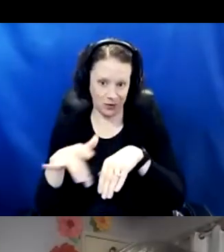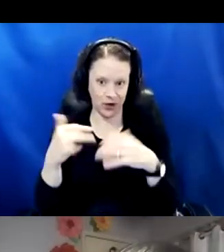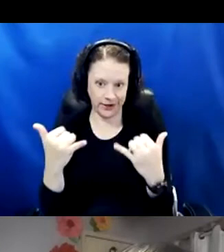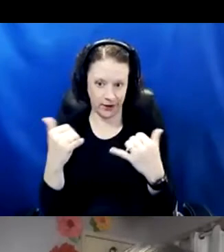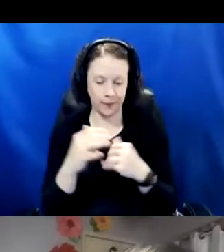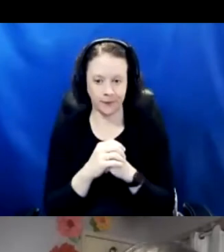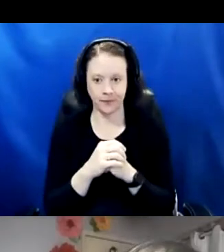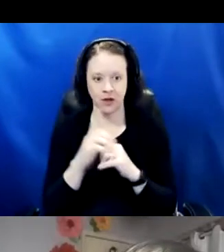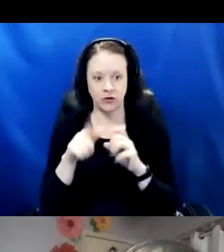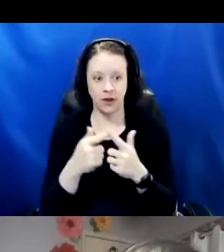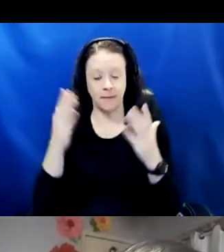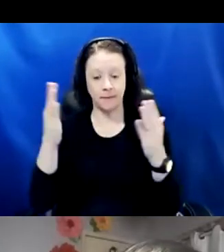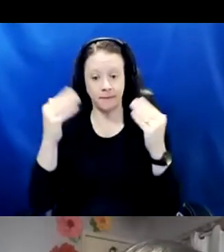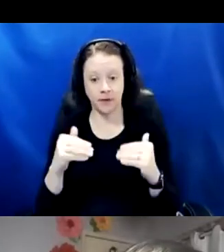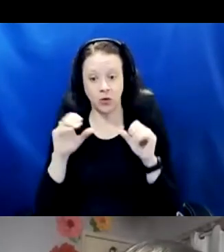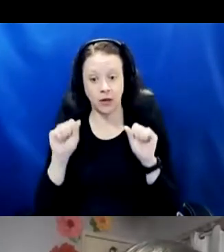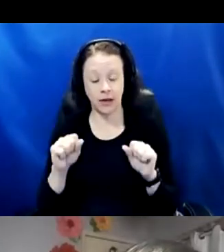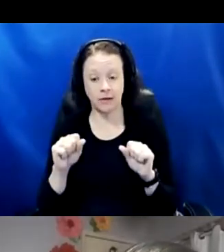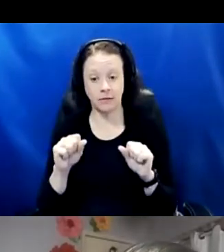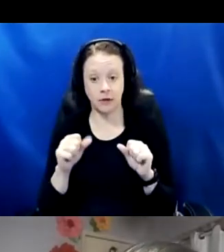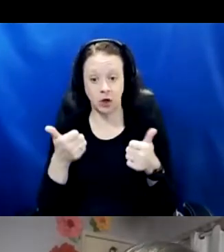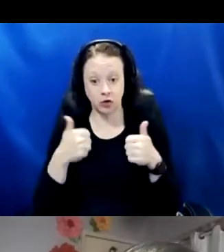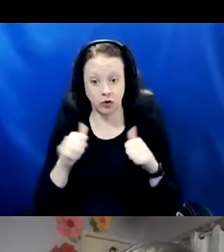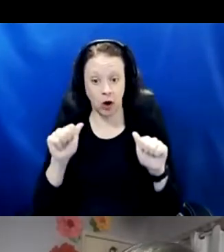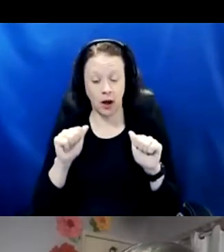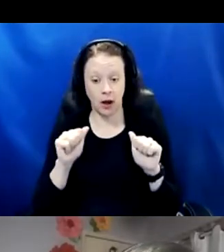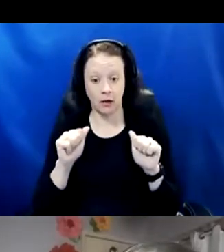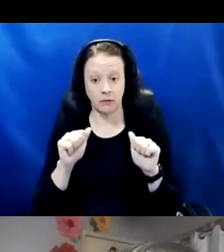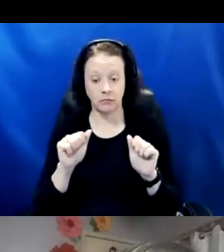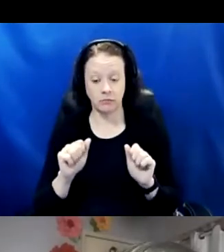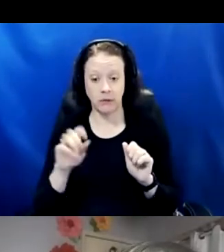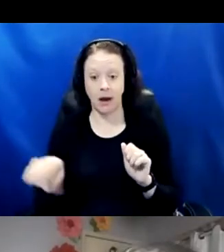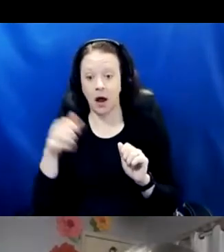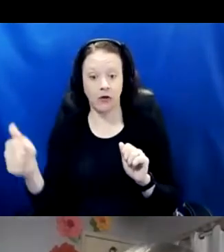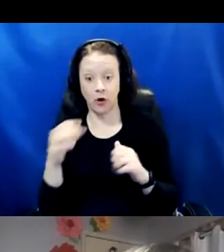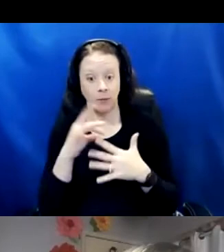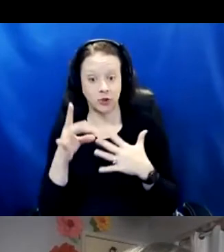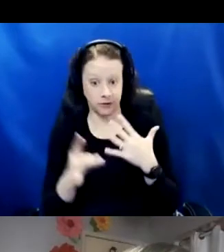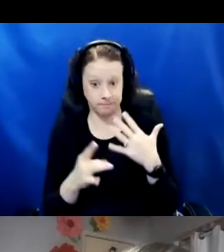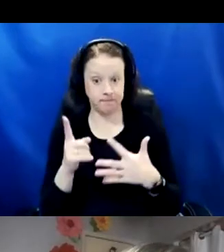so then you can, you know, you can move on to another way, which can be pharmacies.